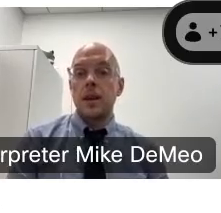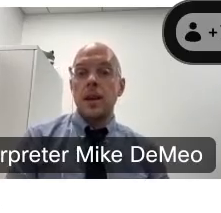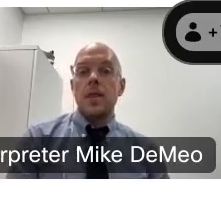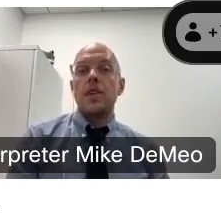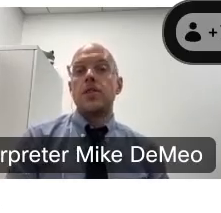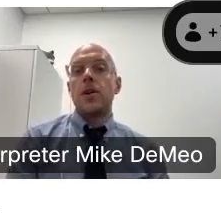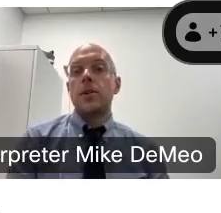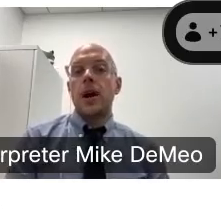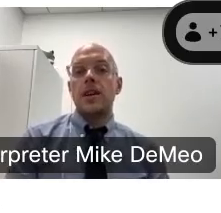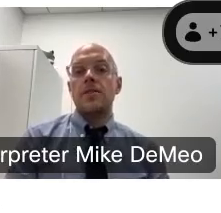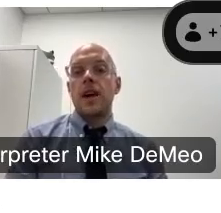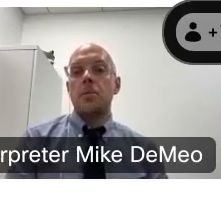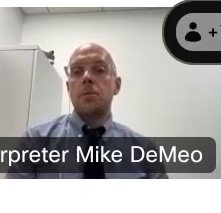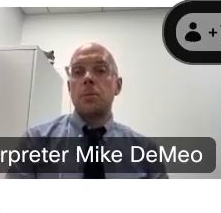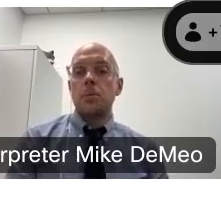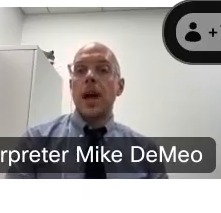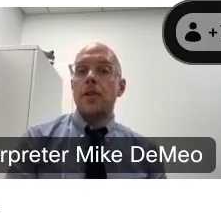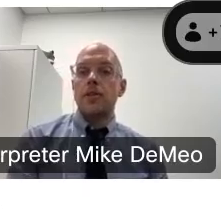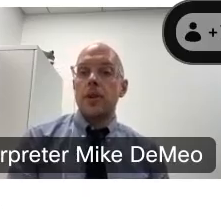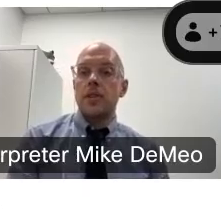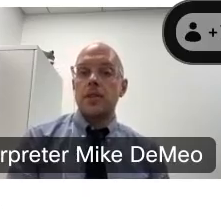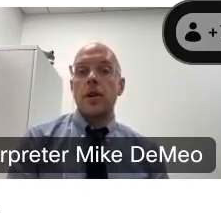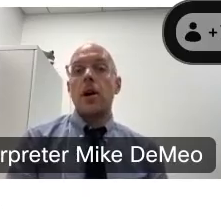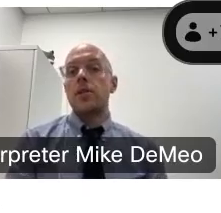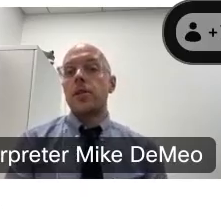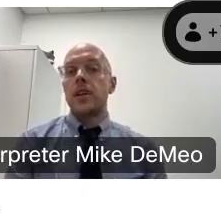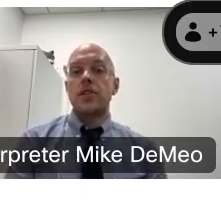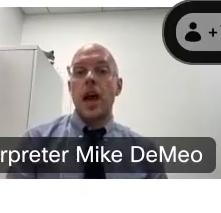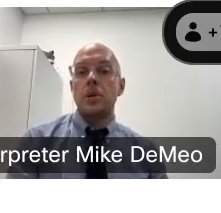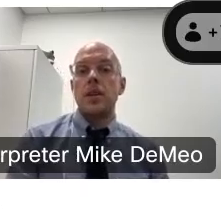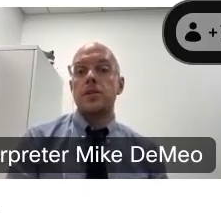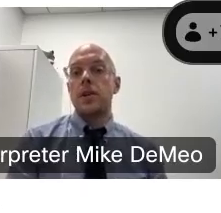They should also identify background noises or other things that are happening on the screen,